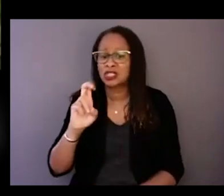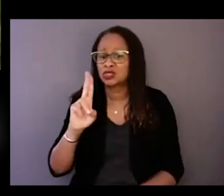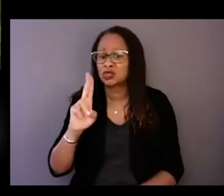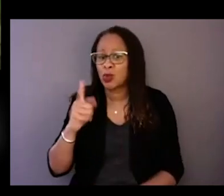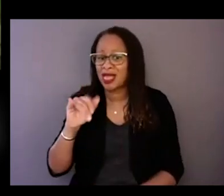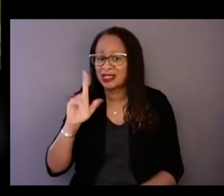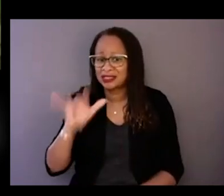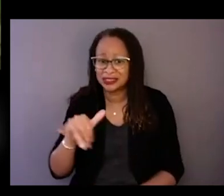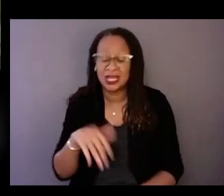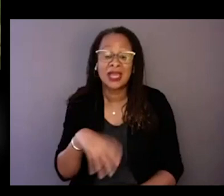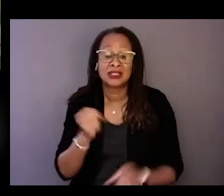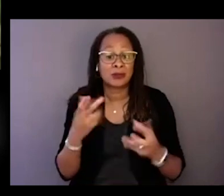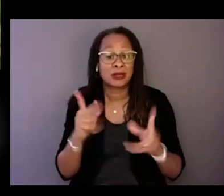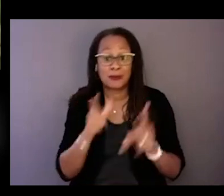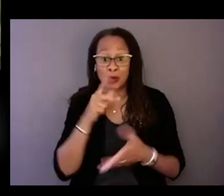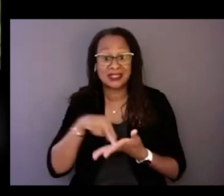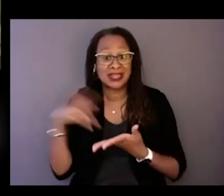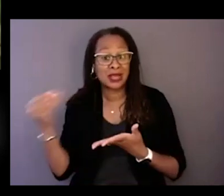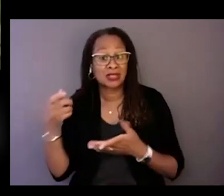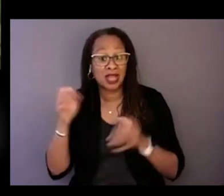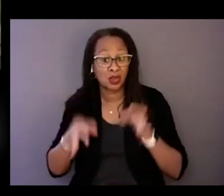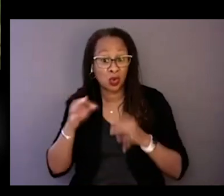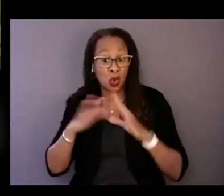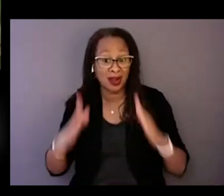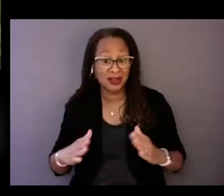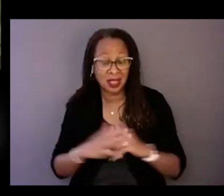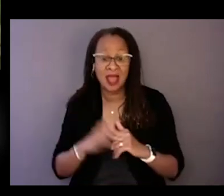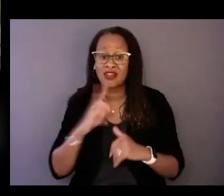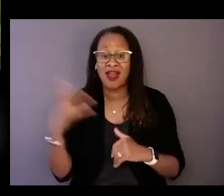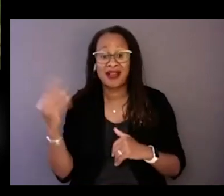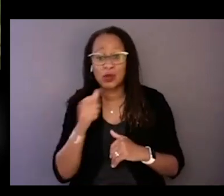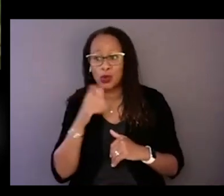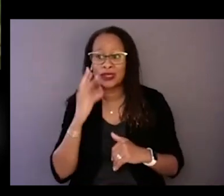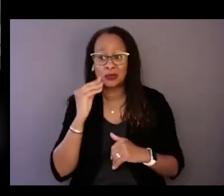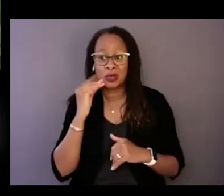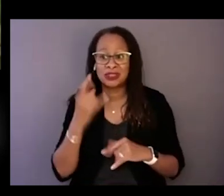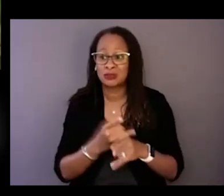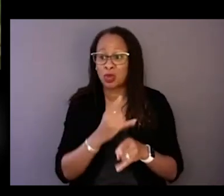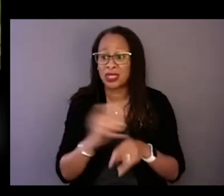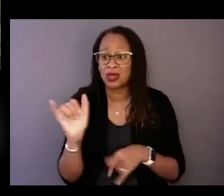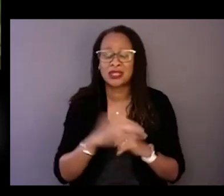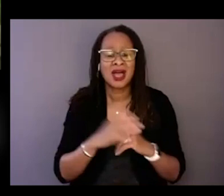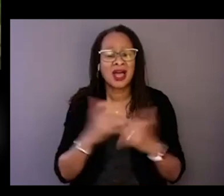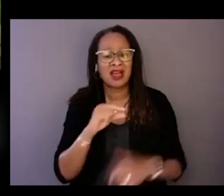and make sure she's okay are outsiders who were bullied, a lot of queer people, a lot of people living with mental illness.